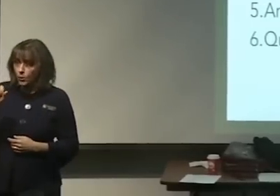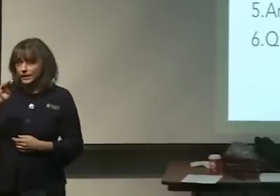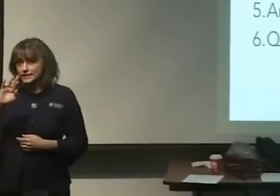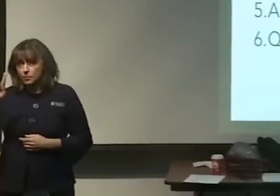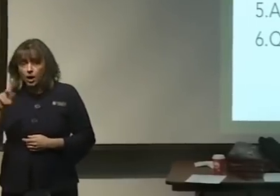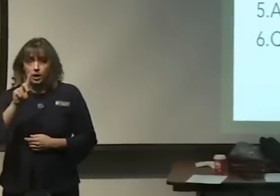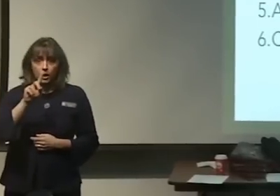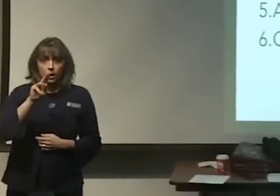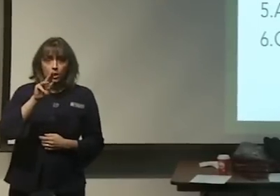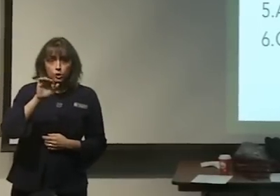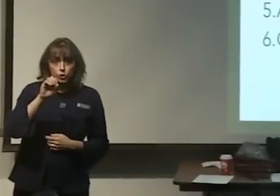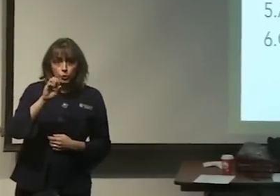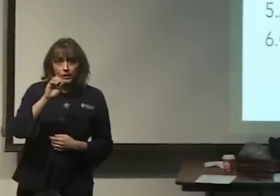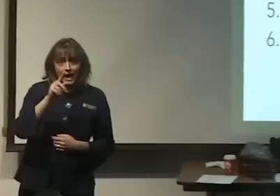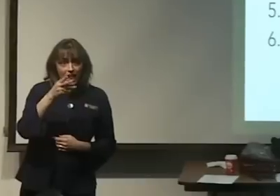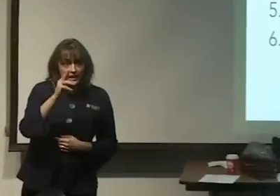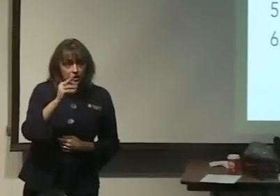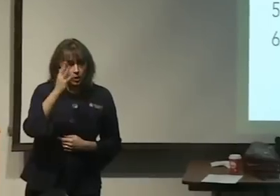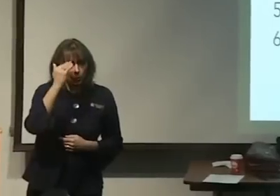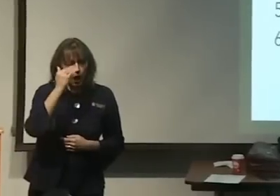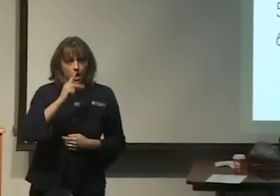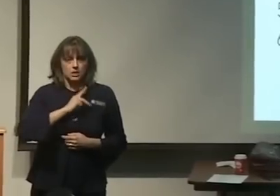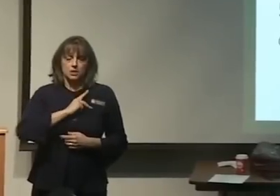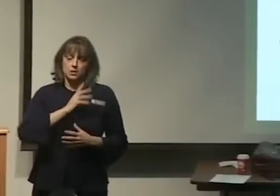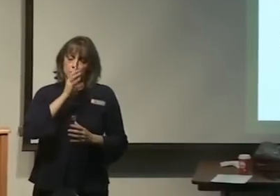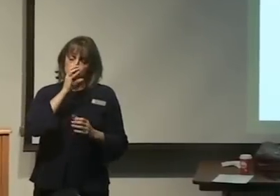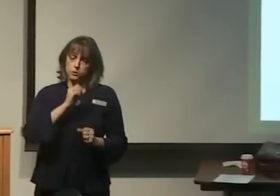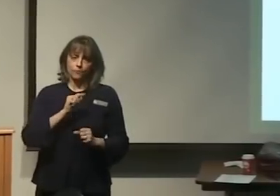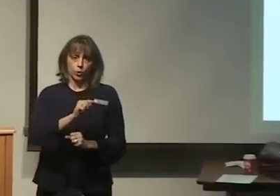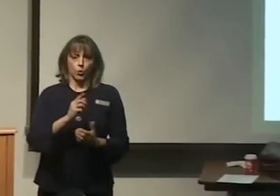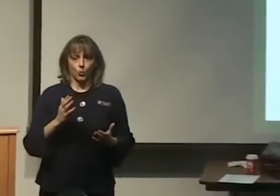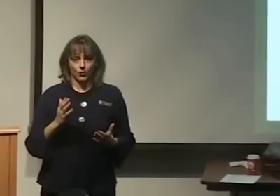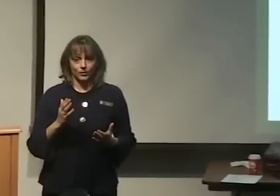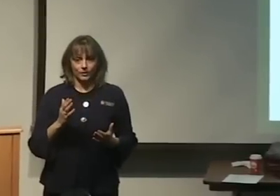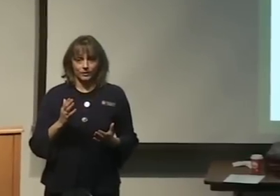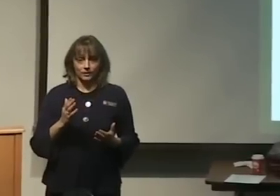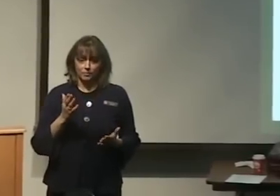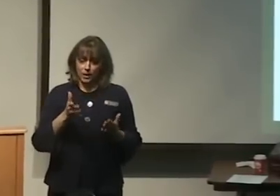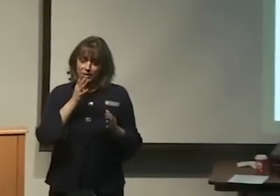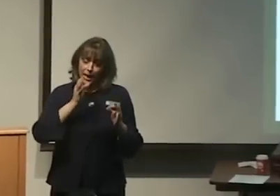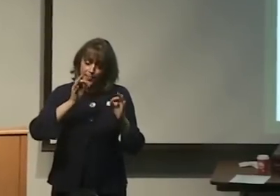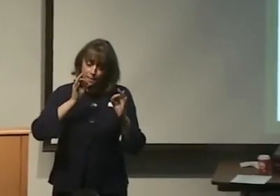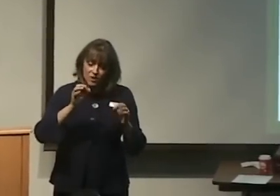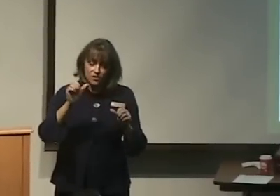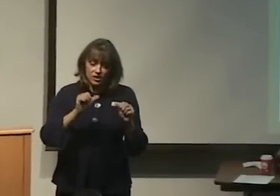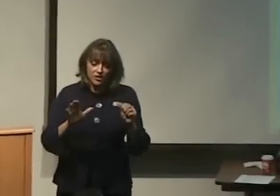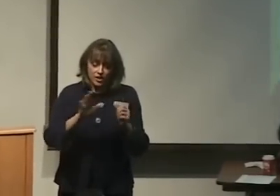to you? So it's not the perfect assessment, but it conveys what I want. So the answer is actually number two.